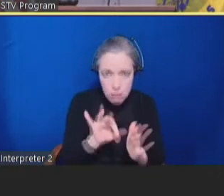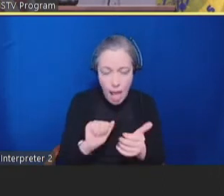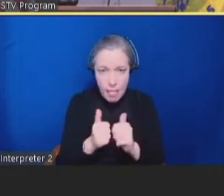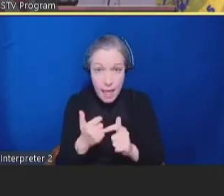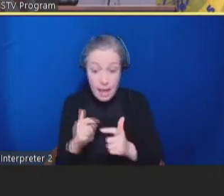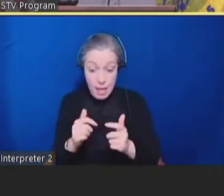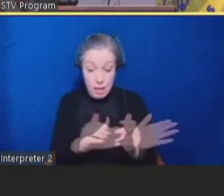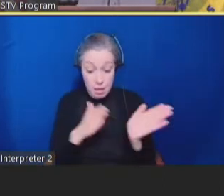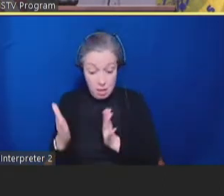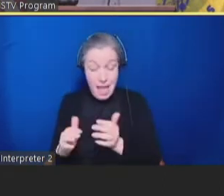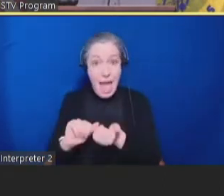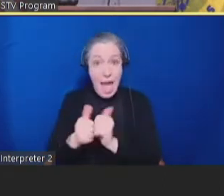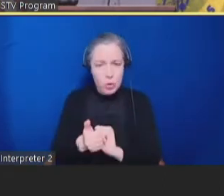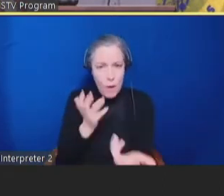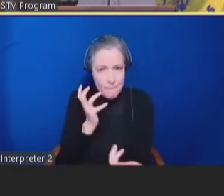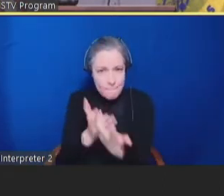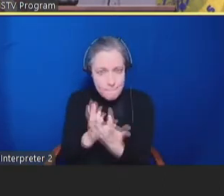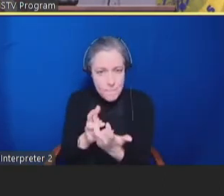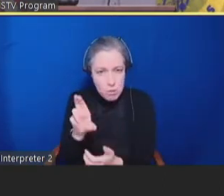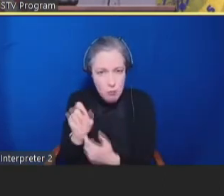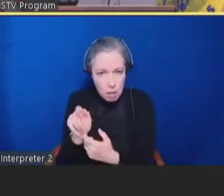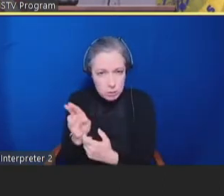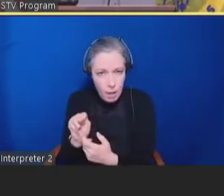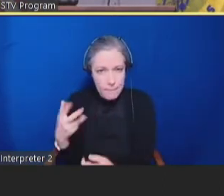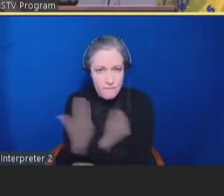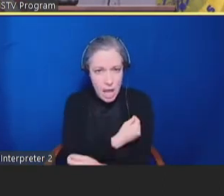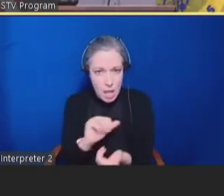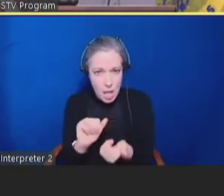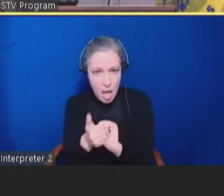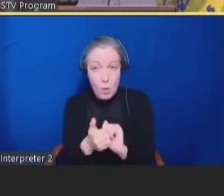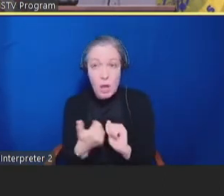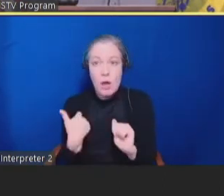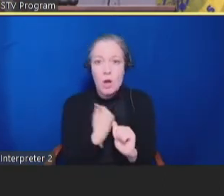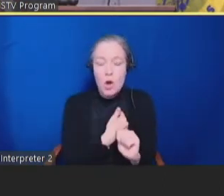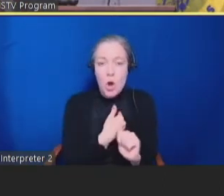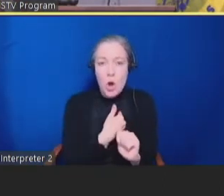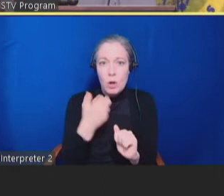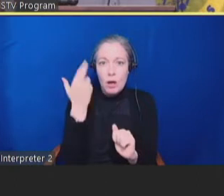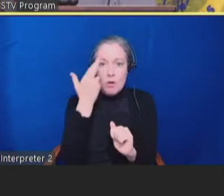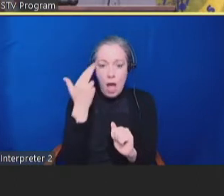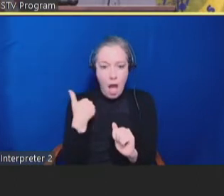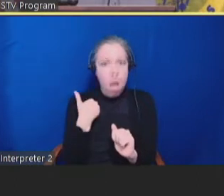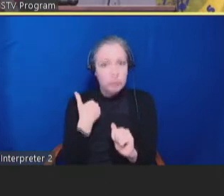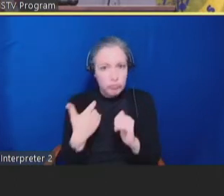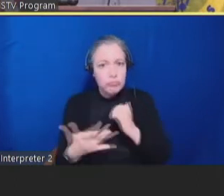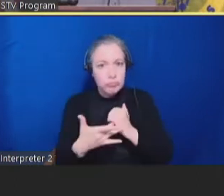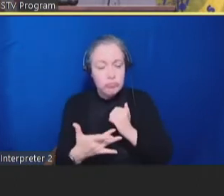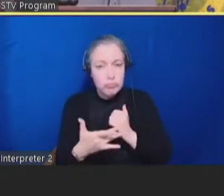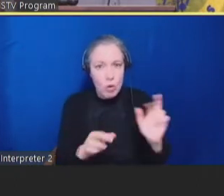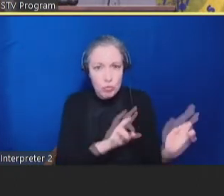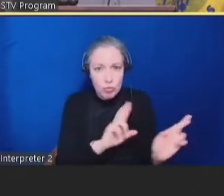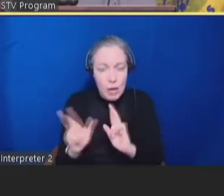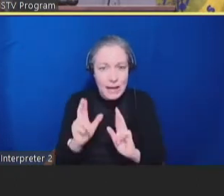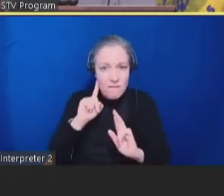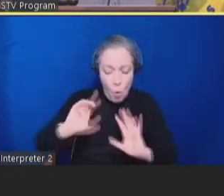we reason the most straightforward technology to allow for encapsulation of multiple antigens